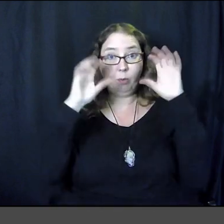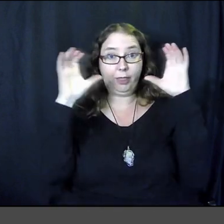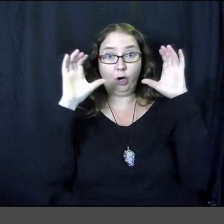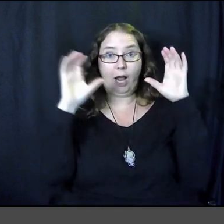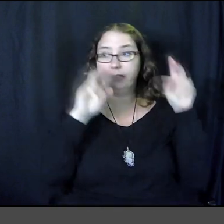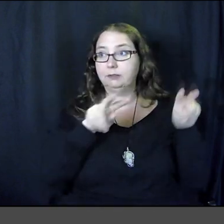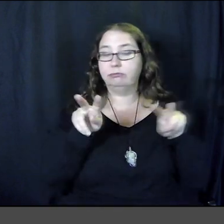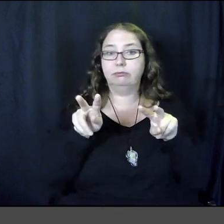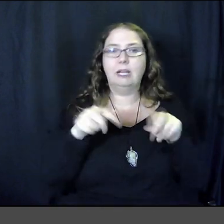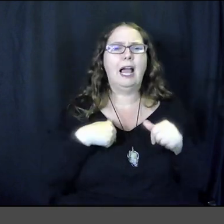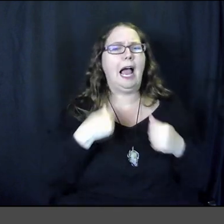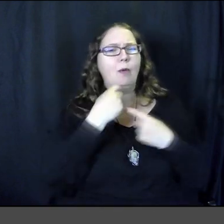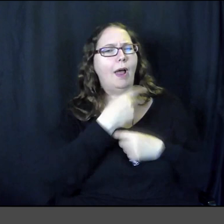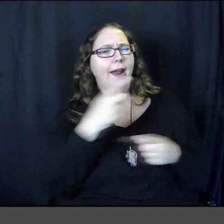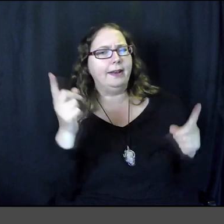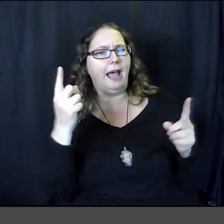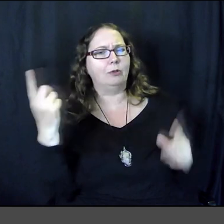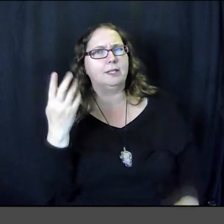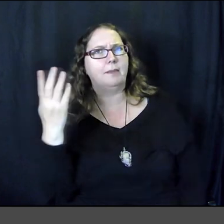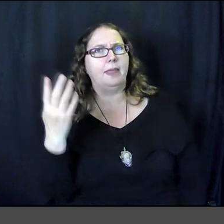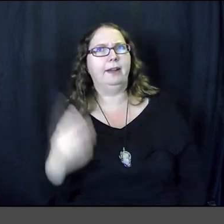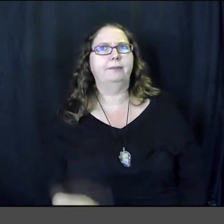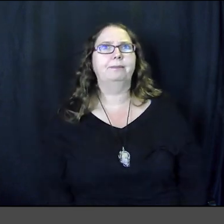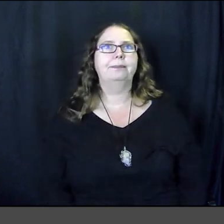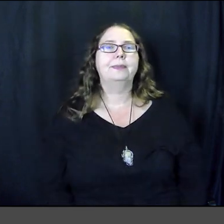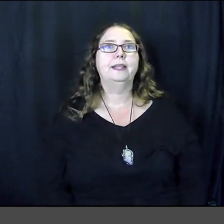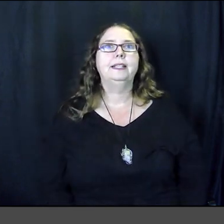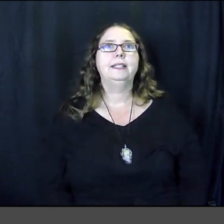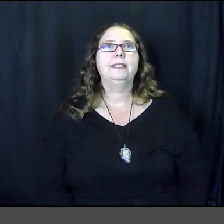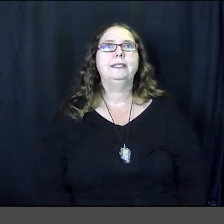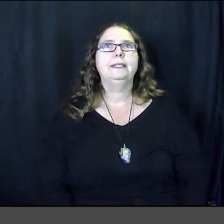THIS IS WHEN I FIRST WAS MOVING AROUND AS CALIFORNIA POET LAUREATE.